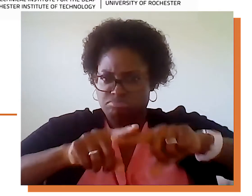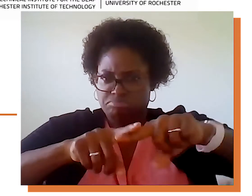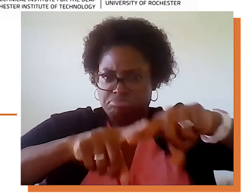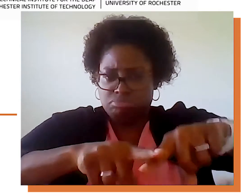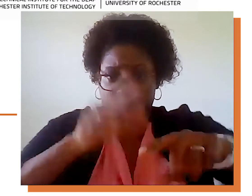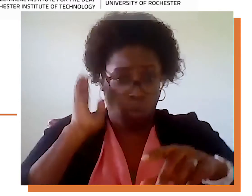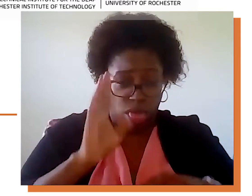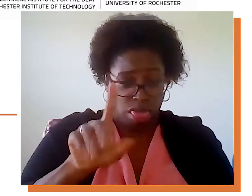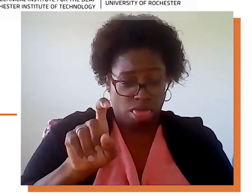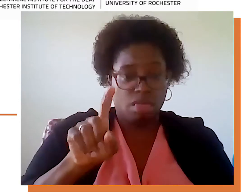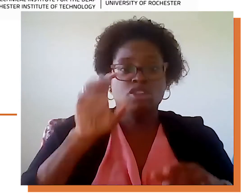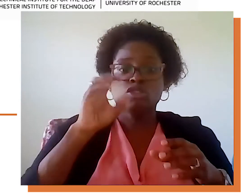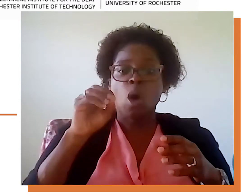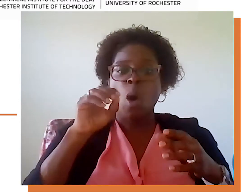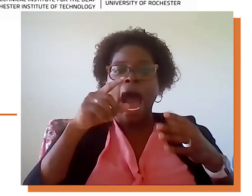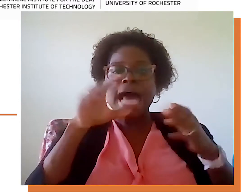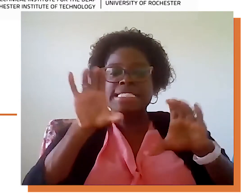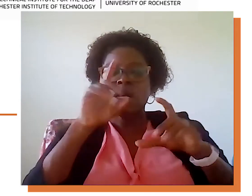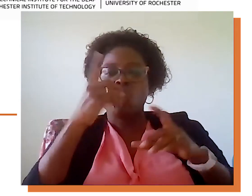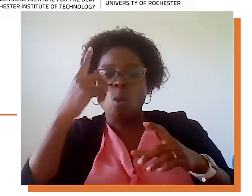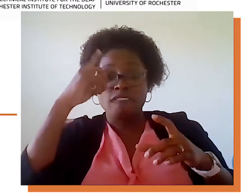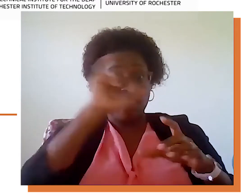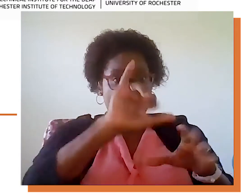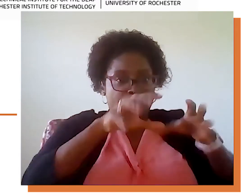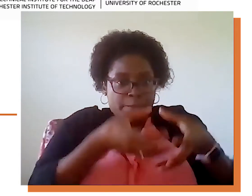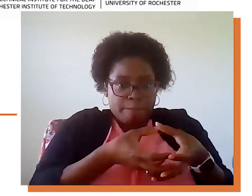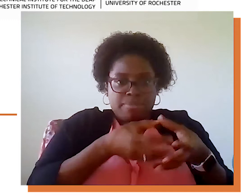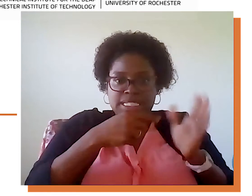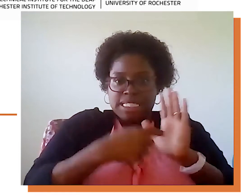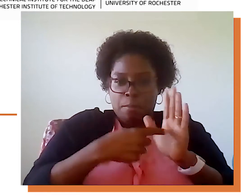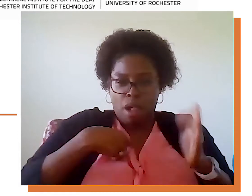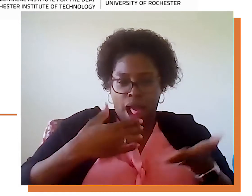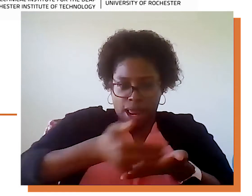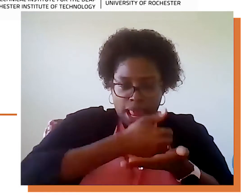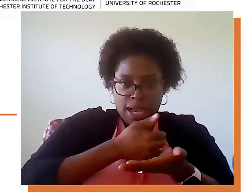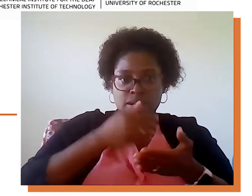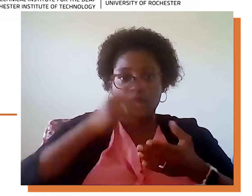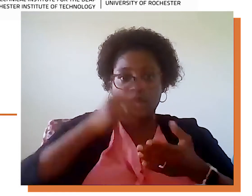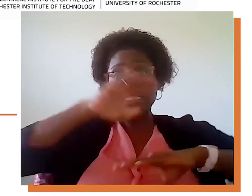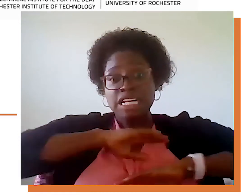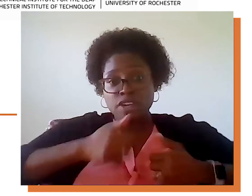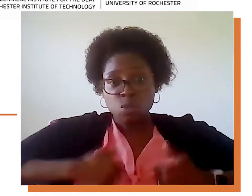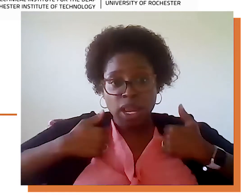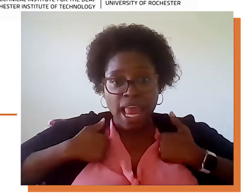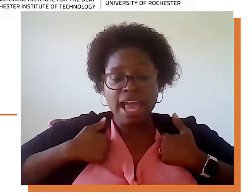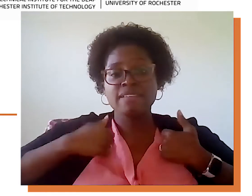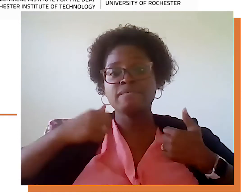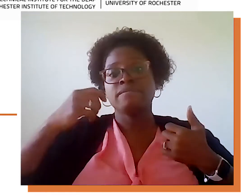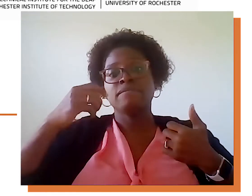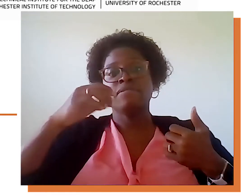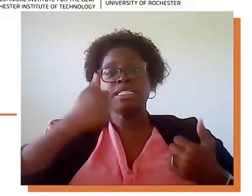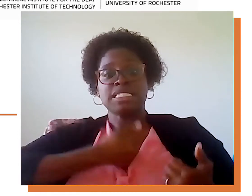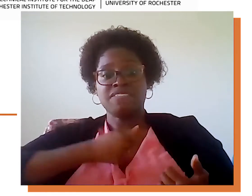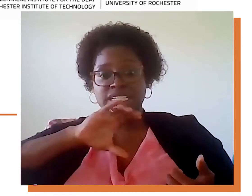that the test is measuring what I'm expecting it to be testing. So, I collected data about whether people were satisfied with life